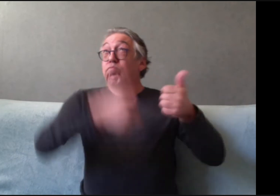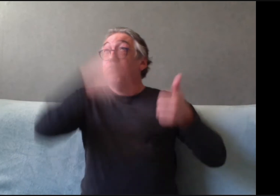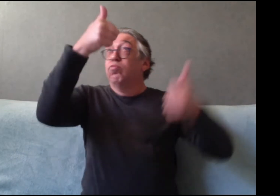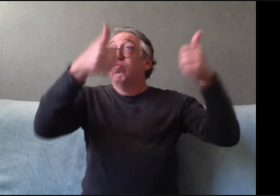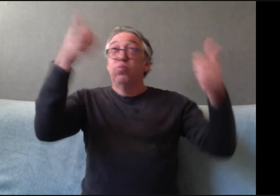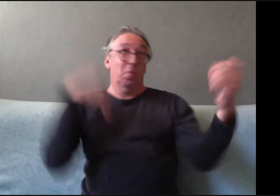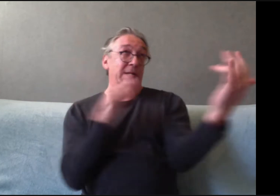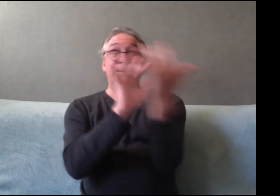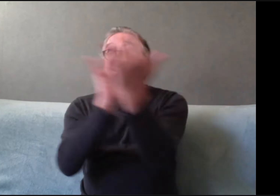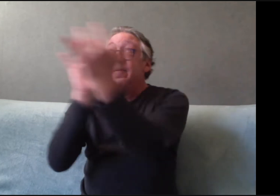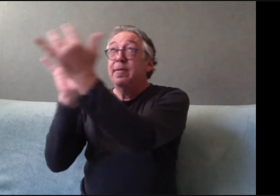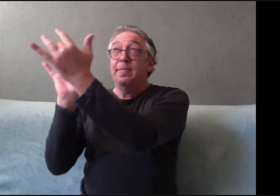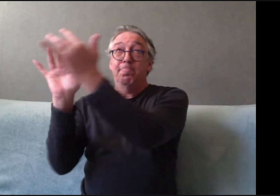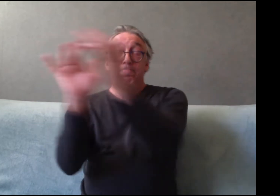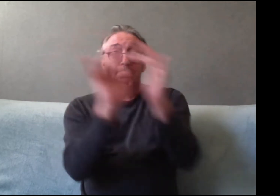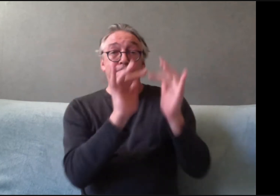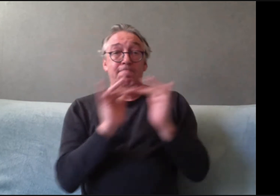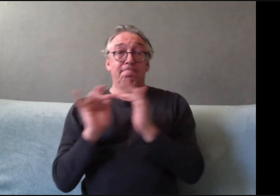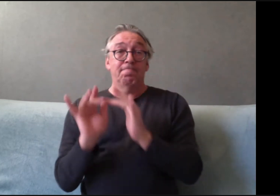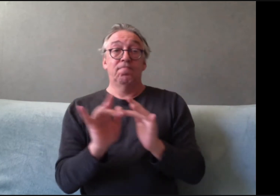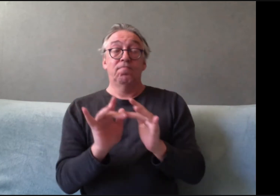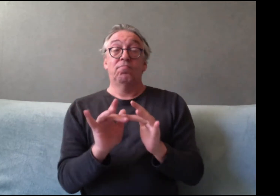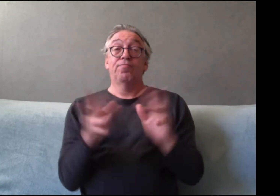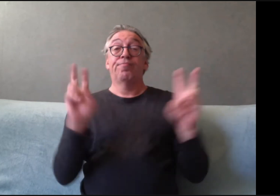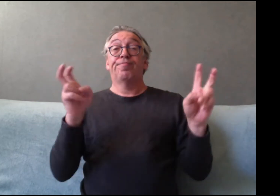The situation is under control.